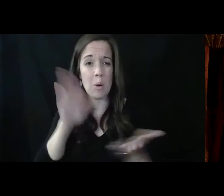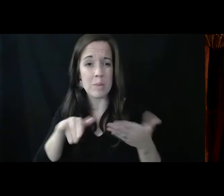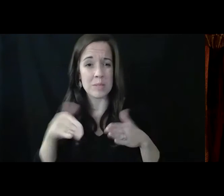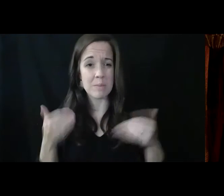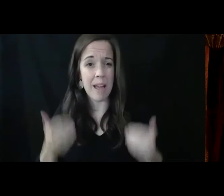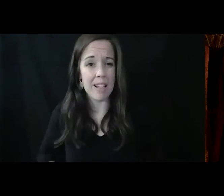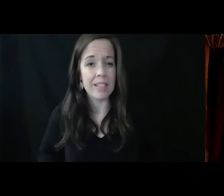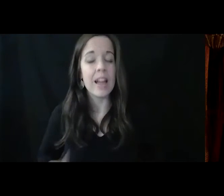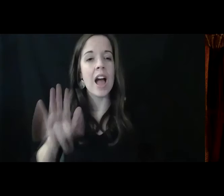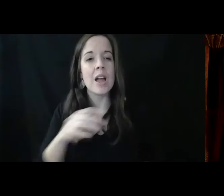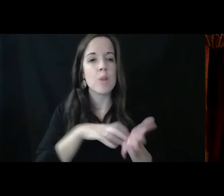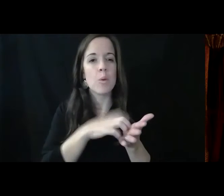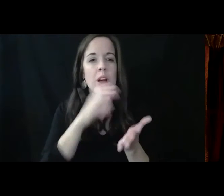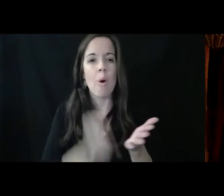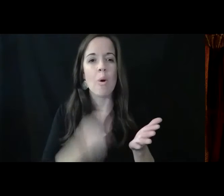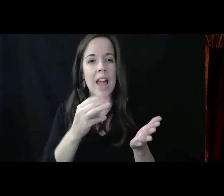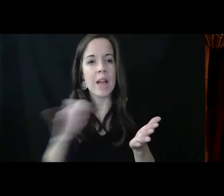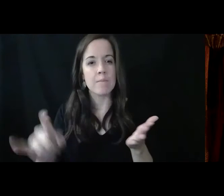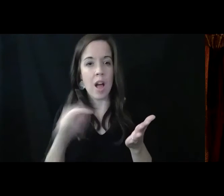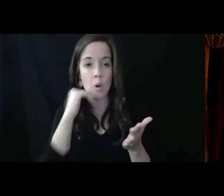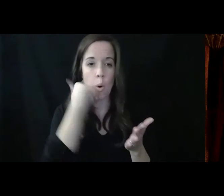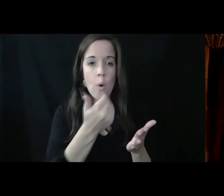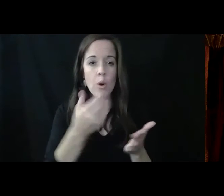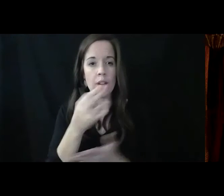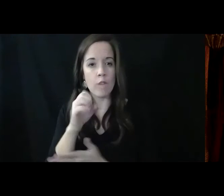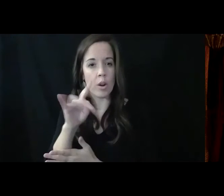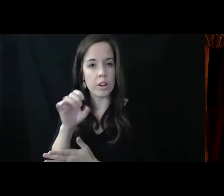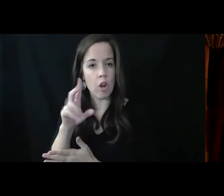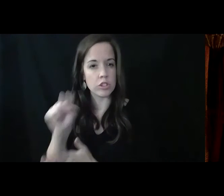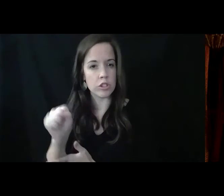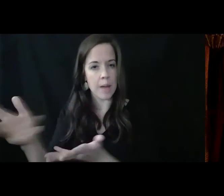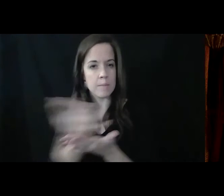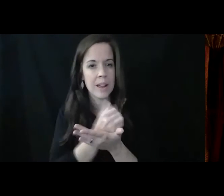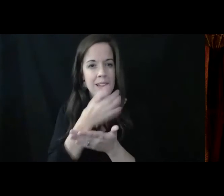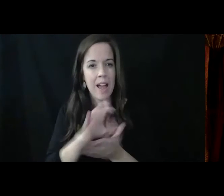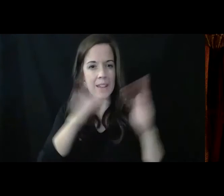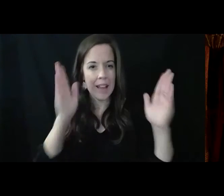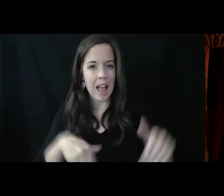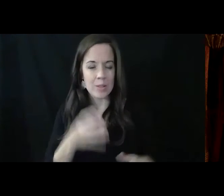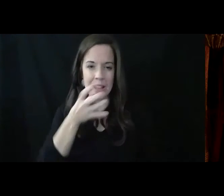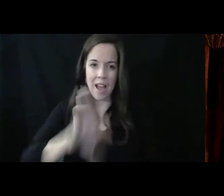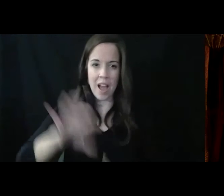ham hock whore of horticulture // I bring the hothouse haute couture // & I always come